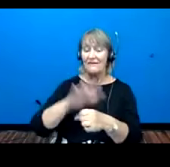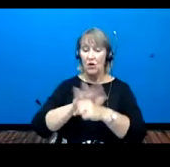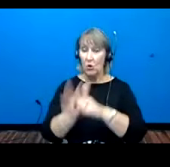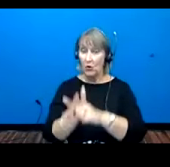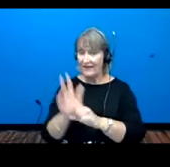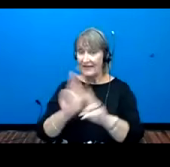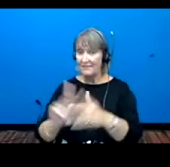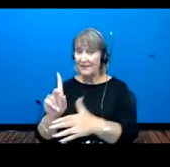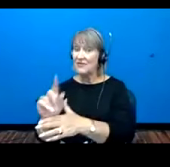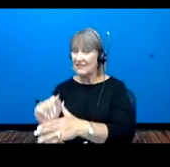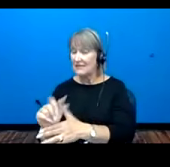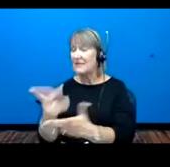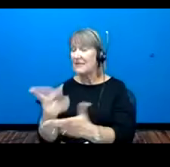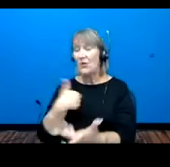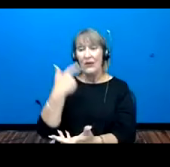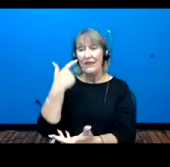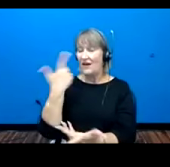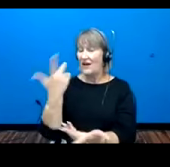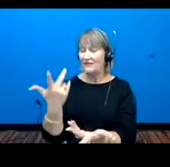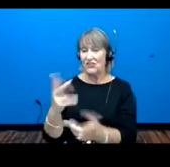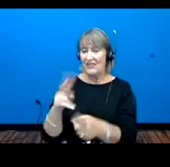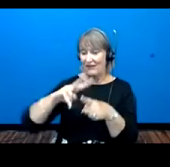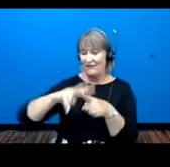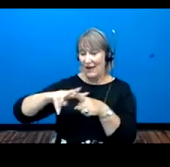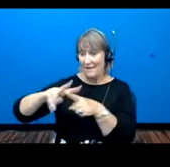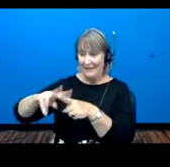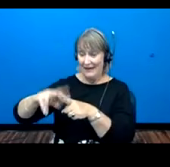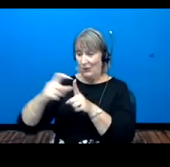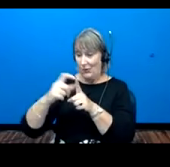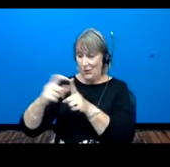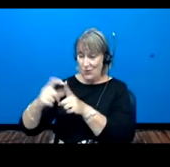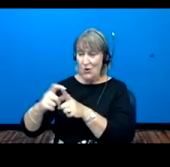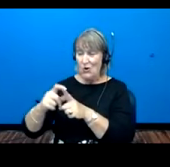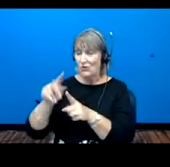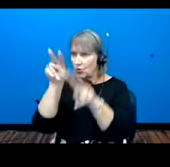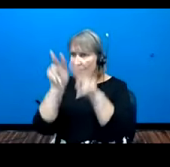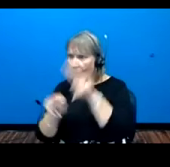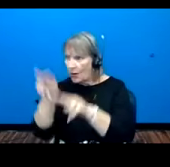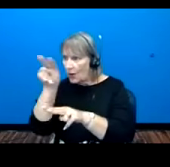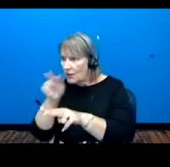so we thought even just having a collective area for those signs as they are changing and growing